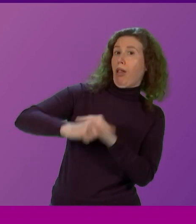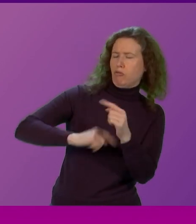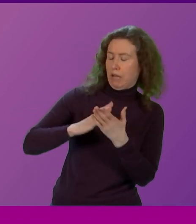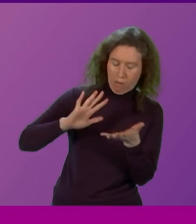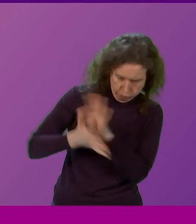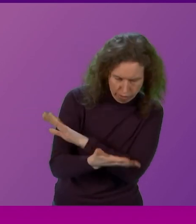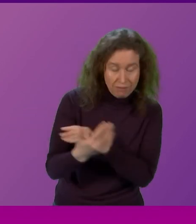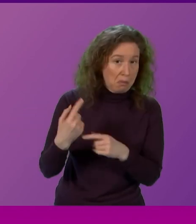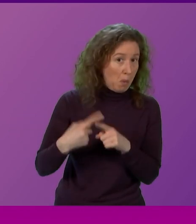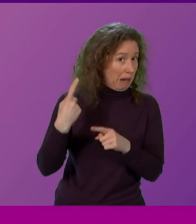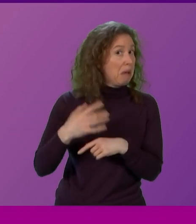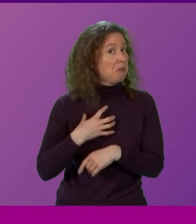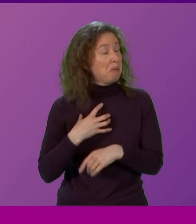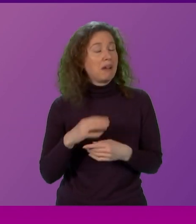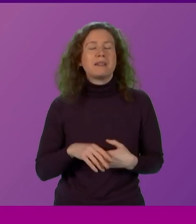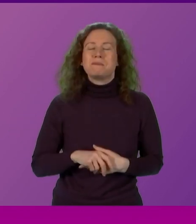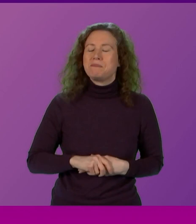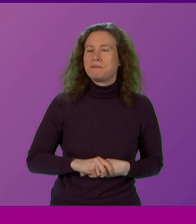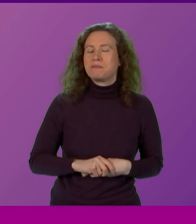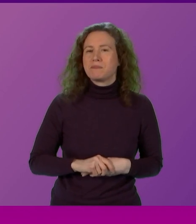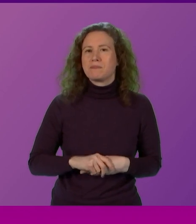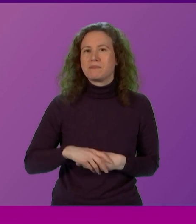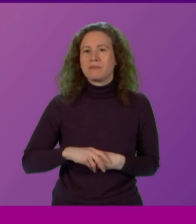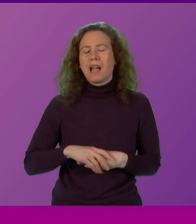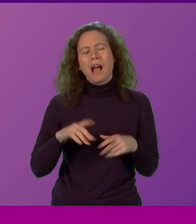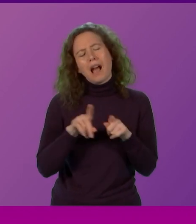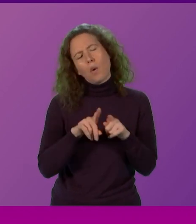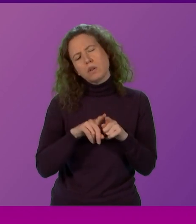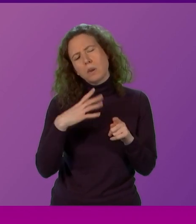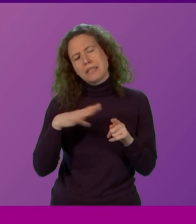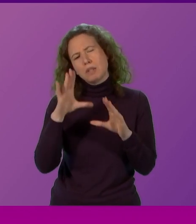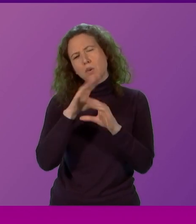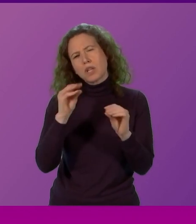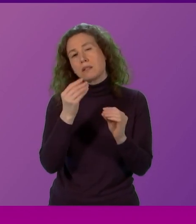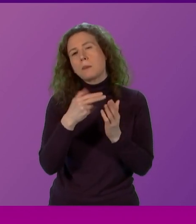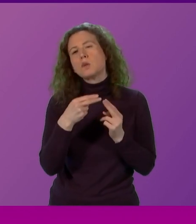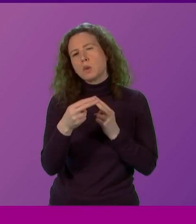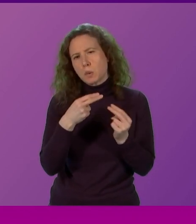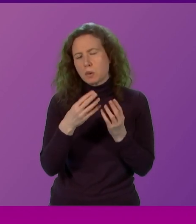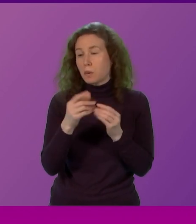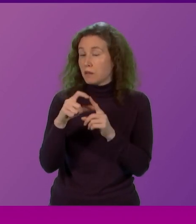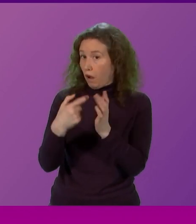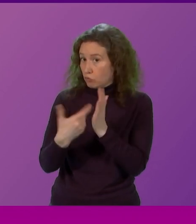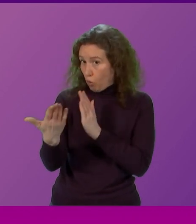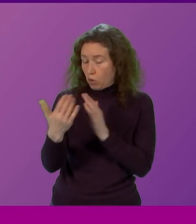I will share some news with Douglas Ross, the chamber and, indeed, the country, although